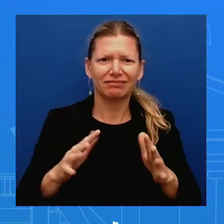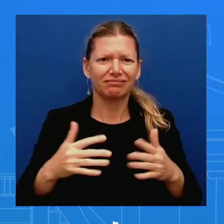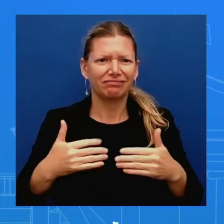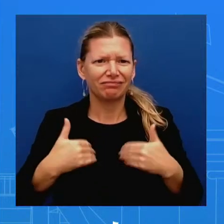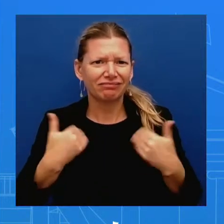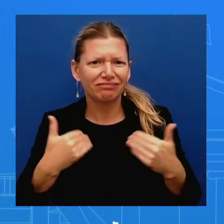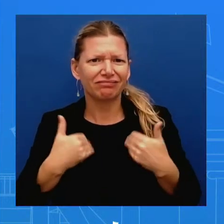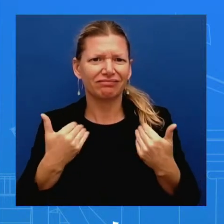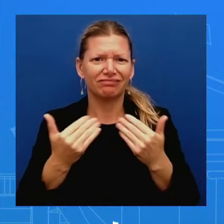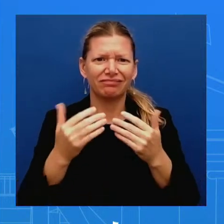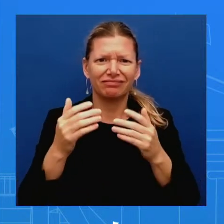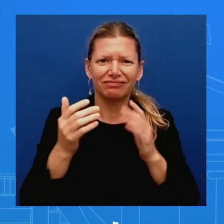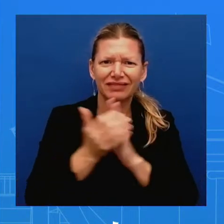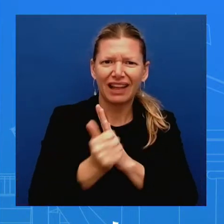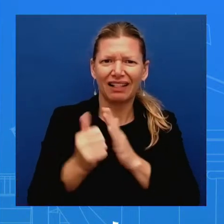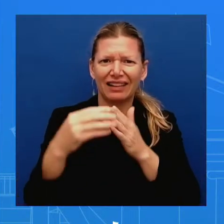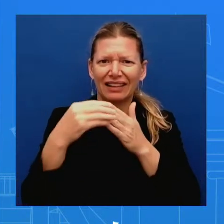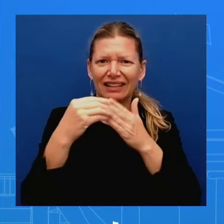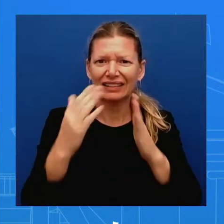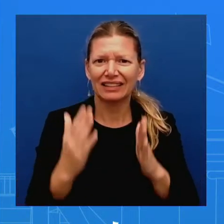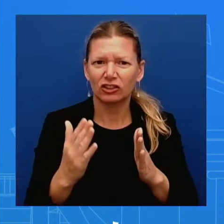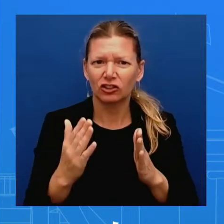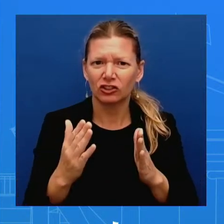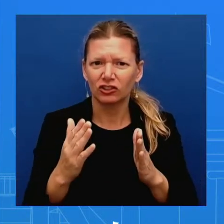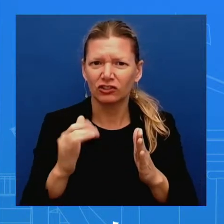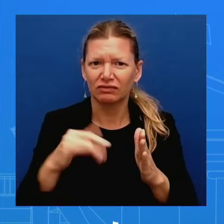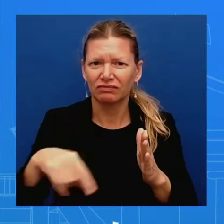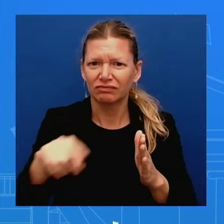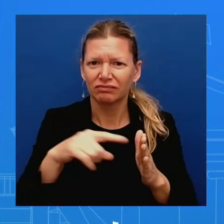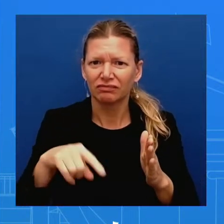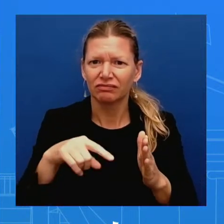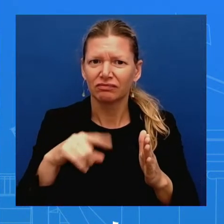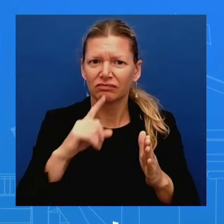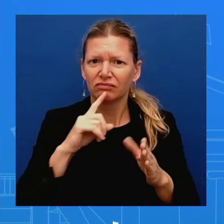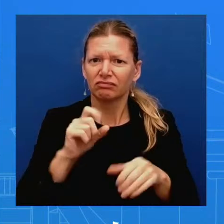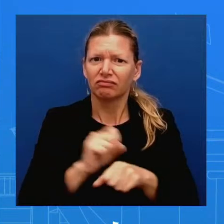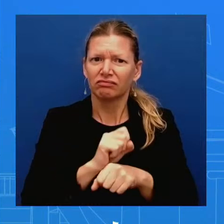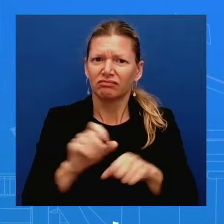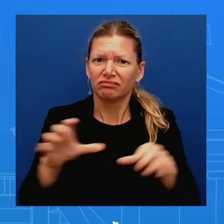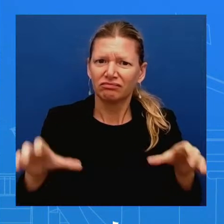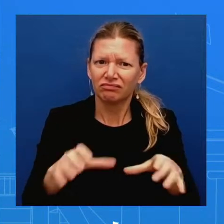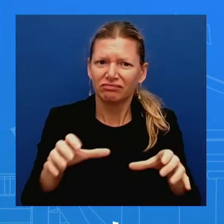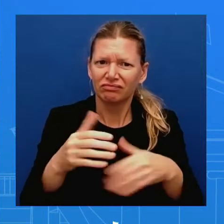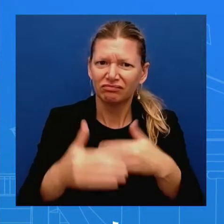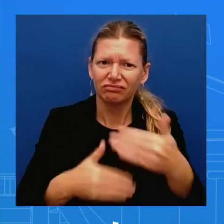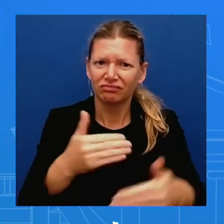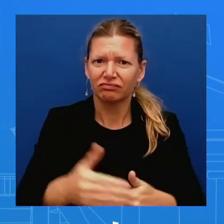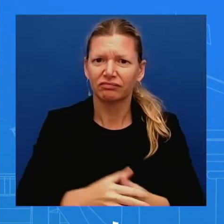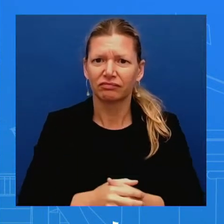We're going to start wrapping it up. Go ahead. The Press: A question on -- a question on the Oval Office meeting, and then wanted to follow up on something else you said.